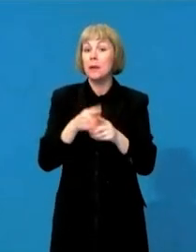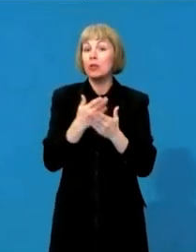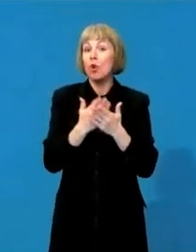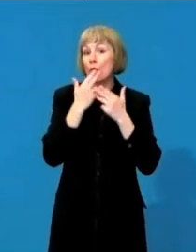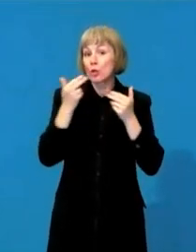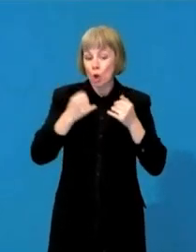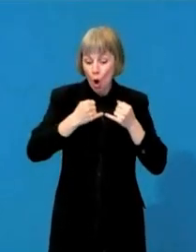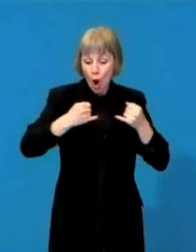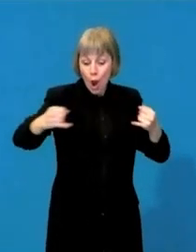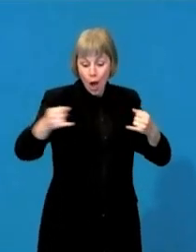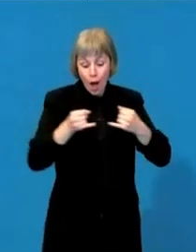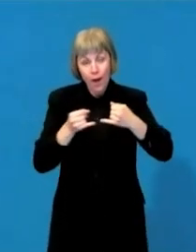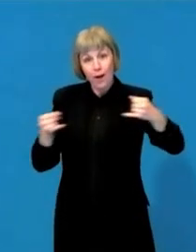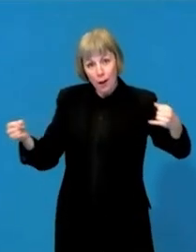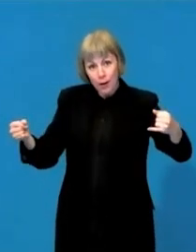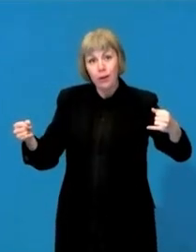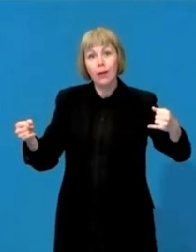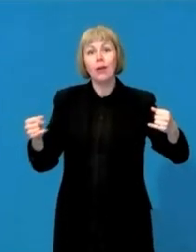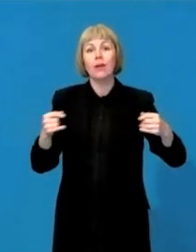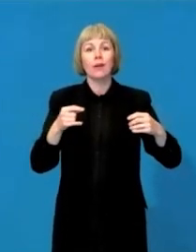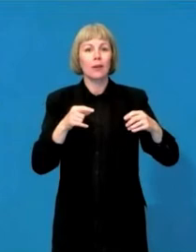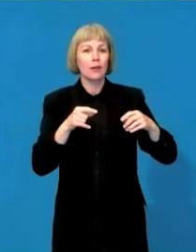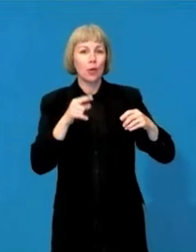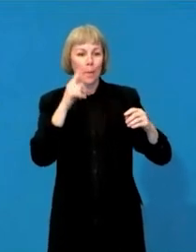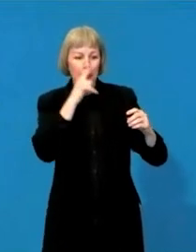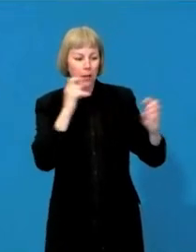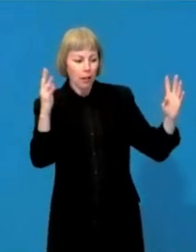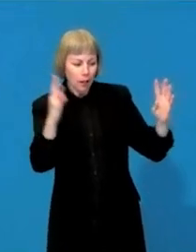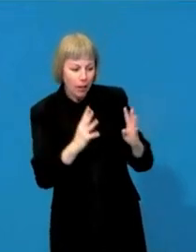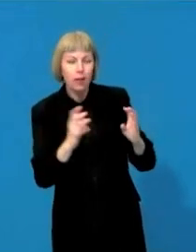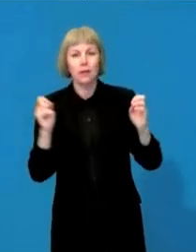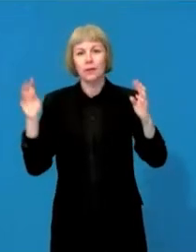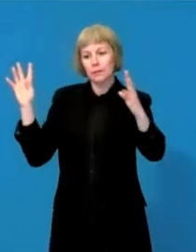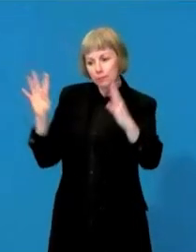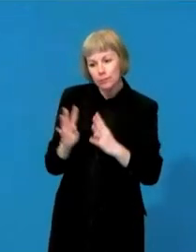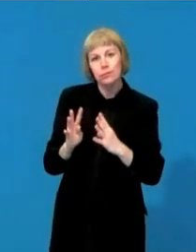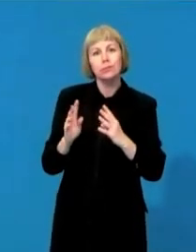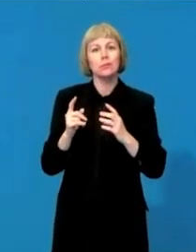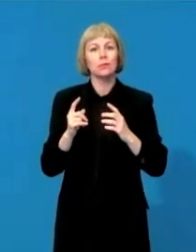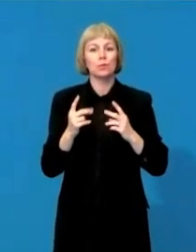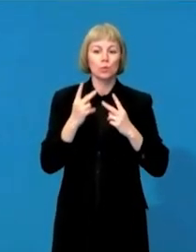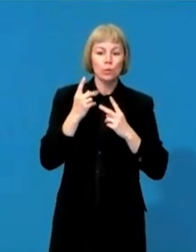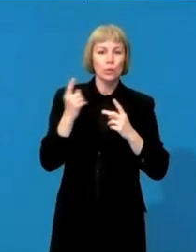come and they access services or they come to see relatives or - and friends as well.